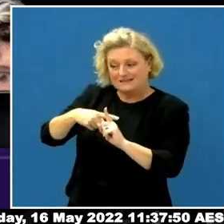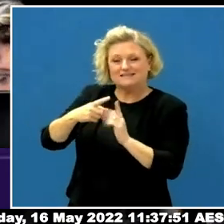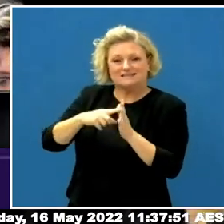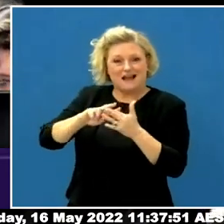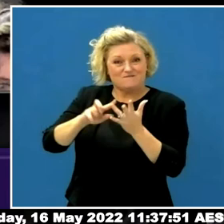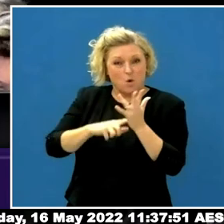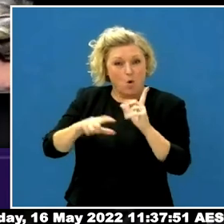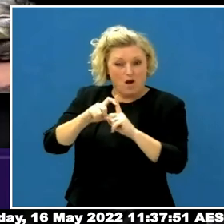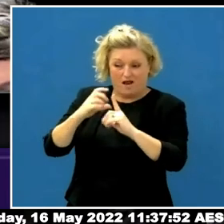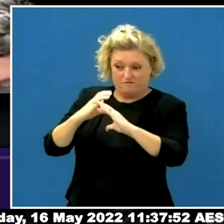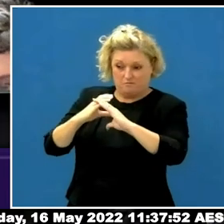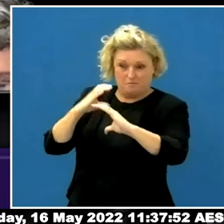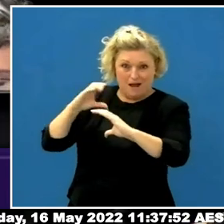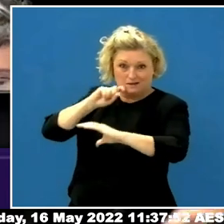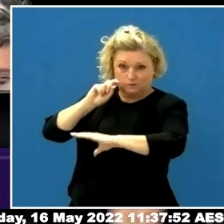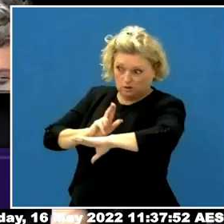program and also brought back in the afternoon; is that right?